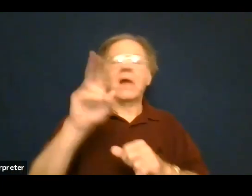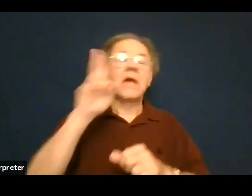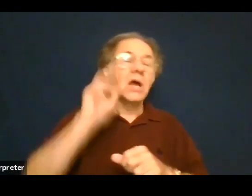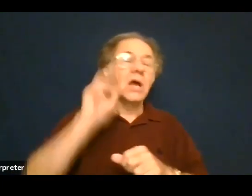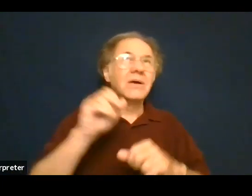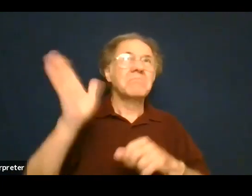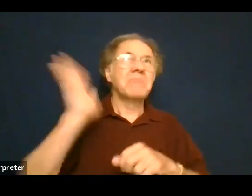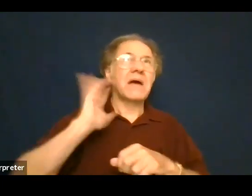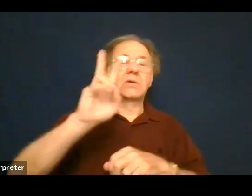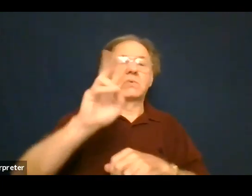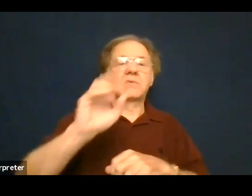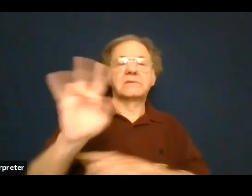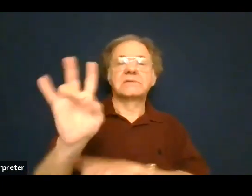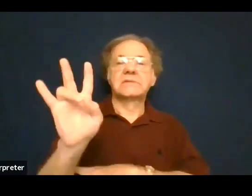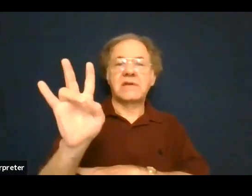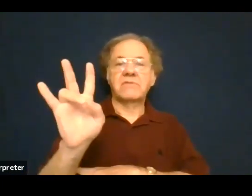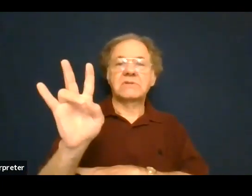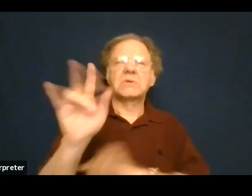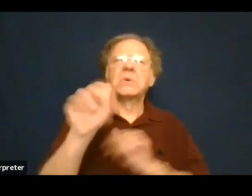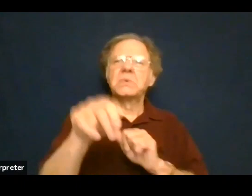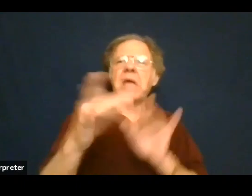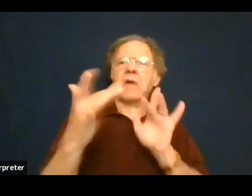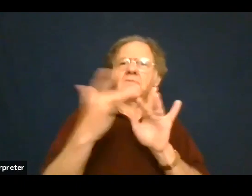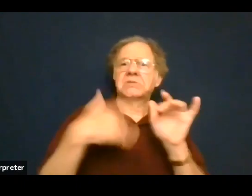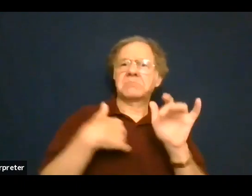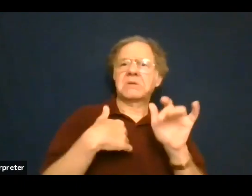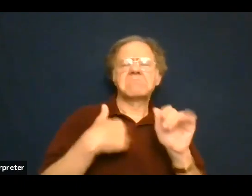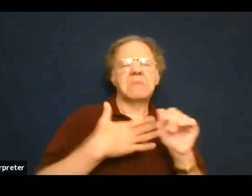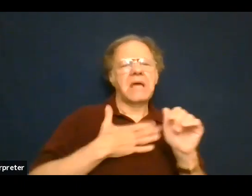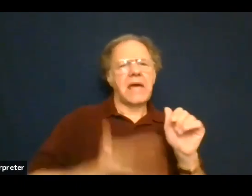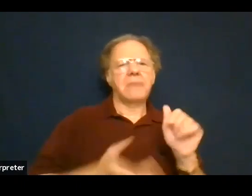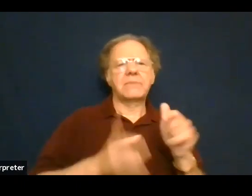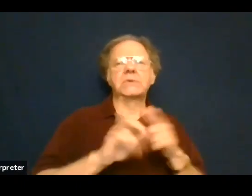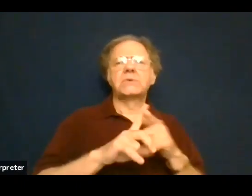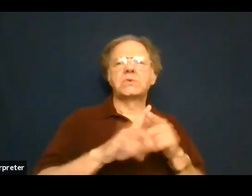So you can reach out to me, and I'd be happy to forward some of those reports.